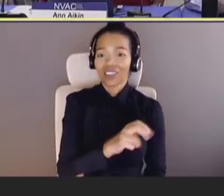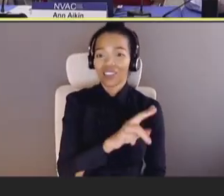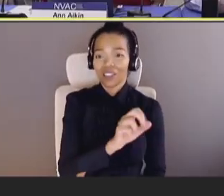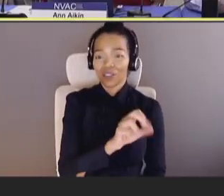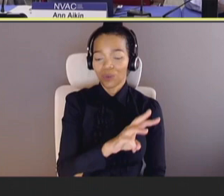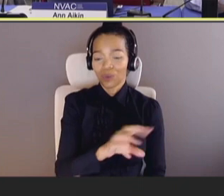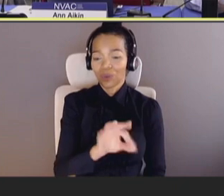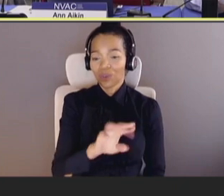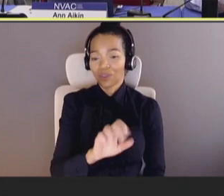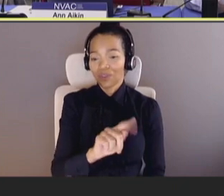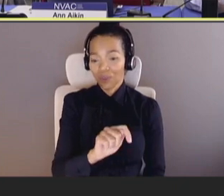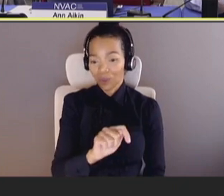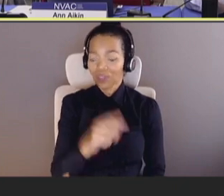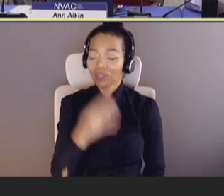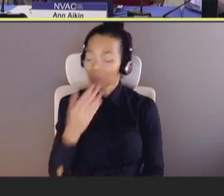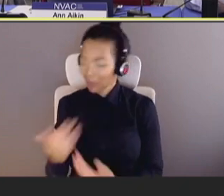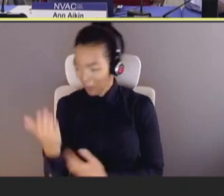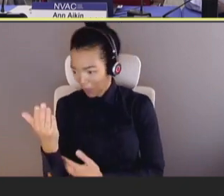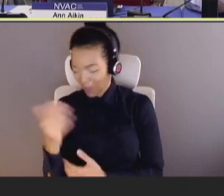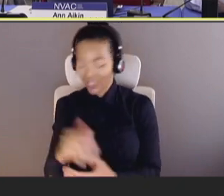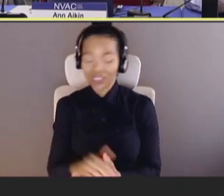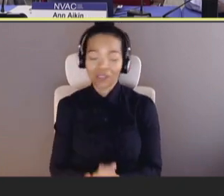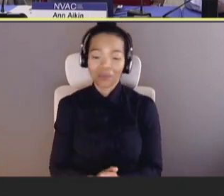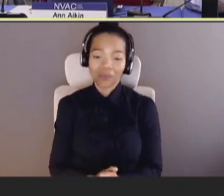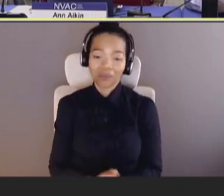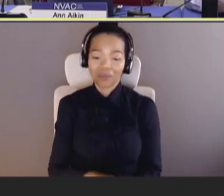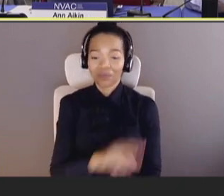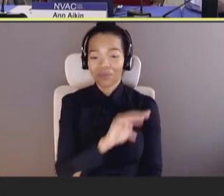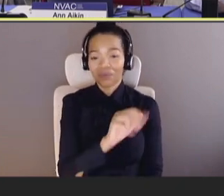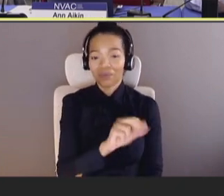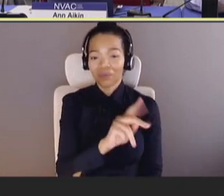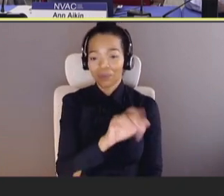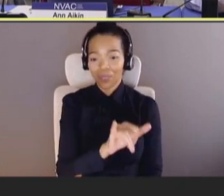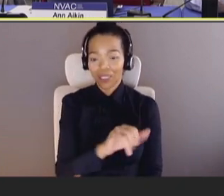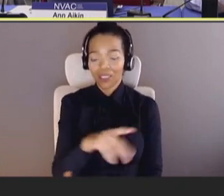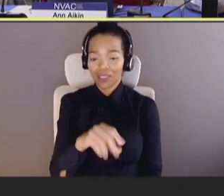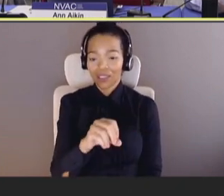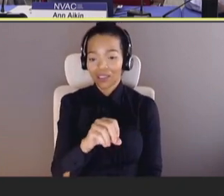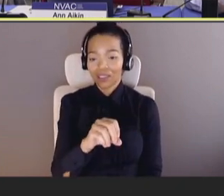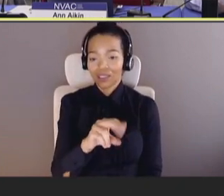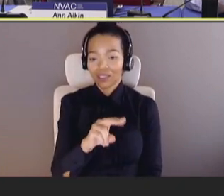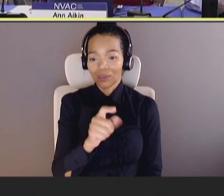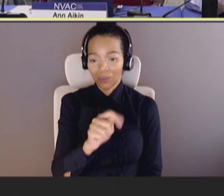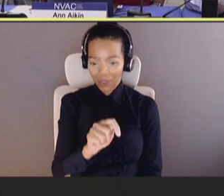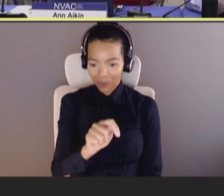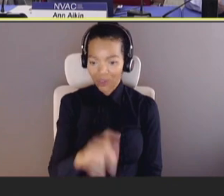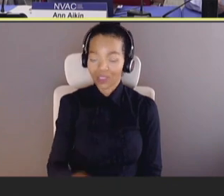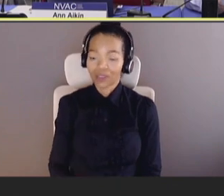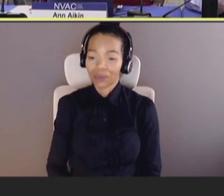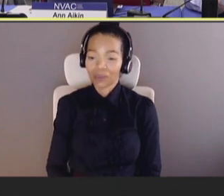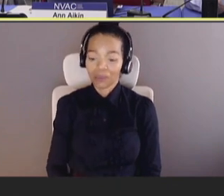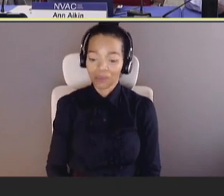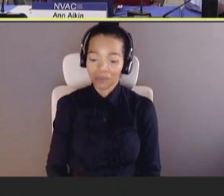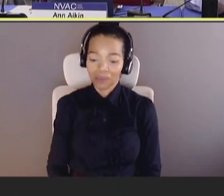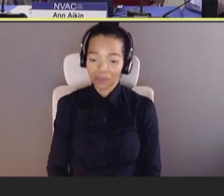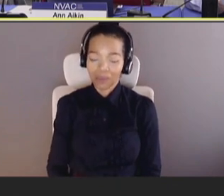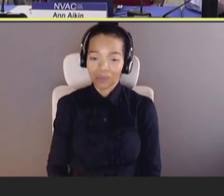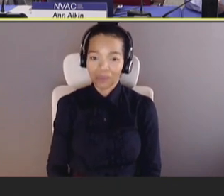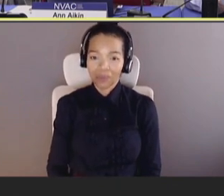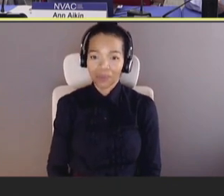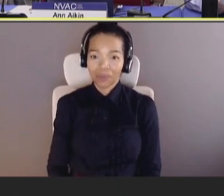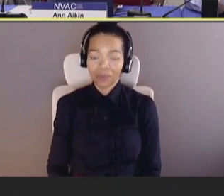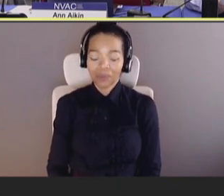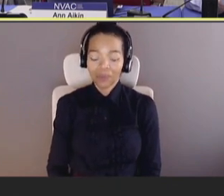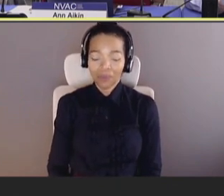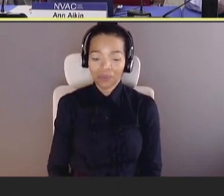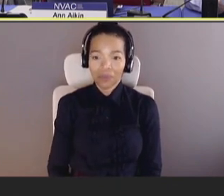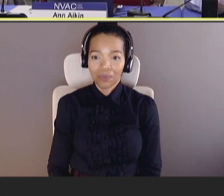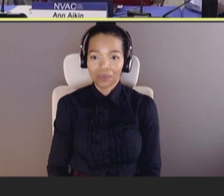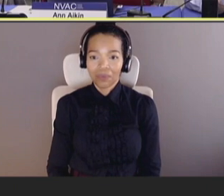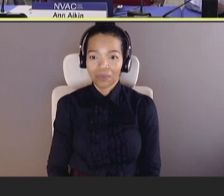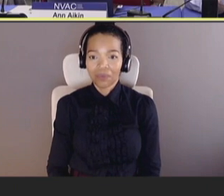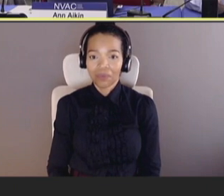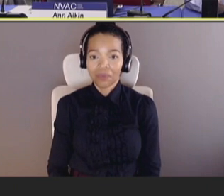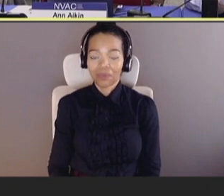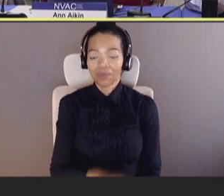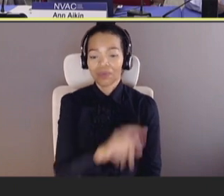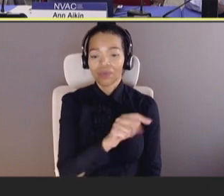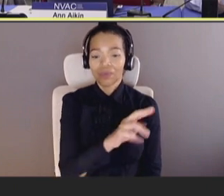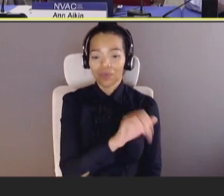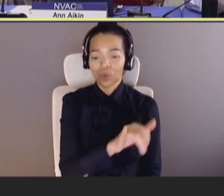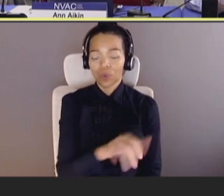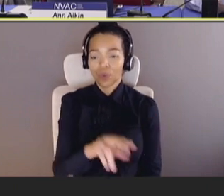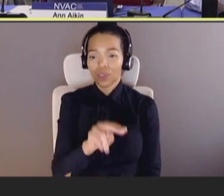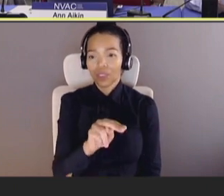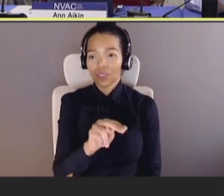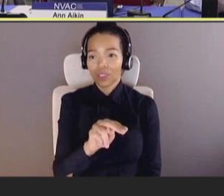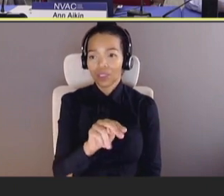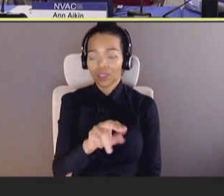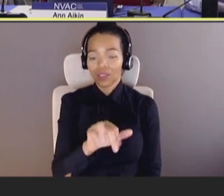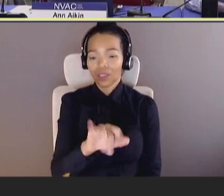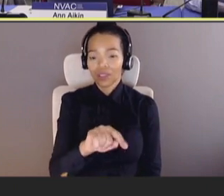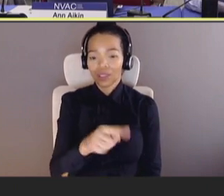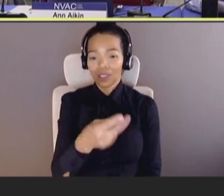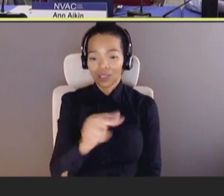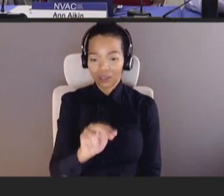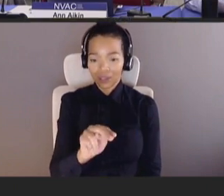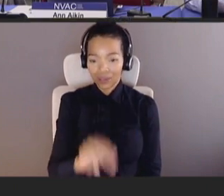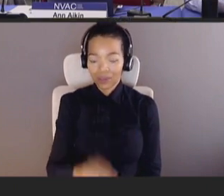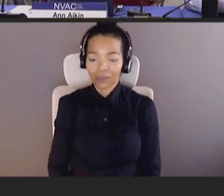Ann Aikin: Okay. Mandy Past [spelled phonetically]. And Troy Knighton.